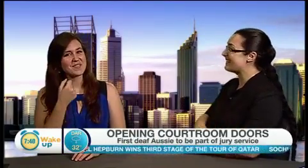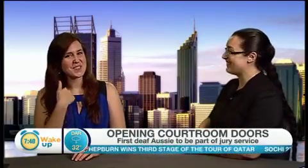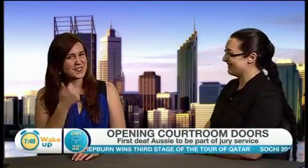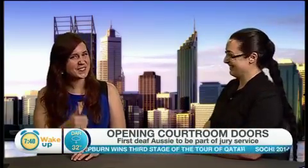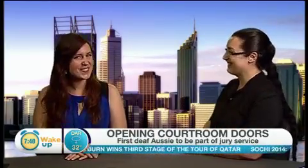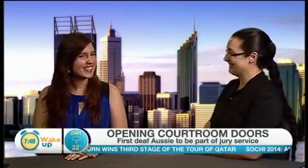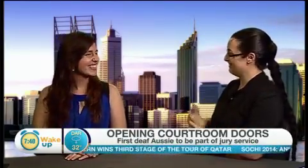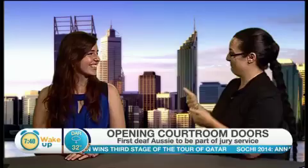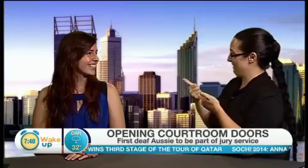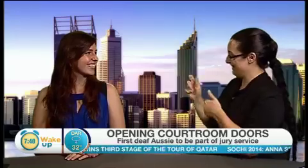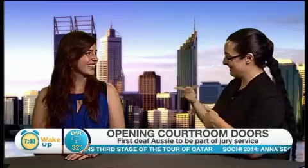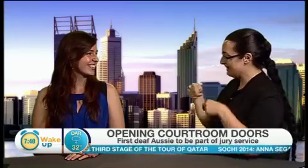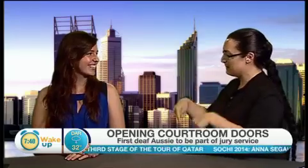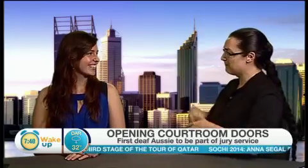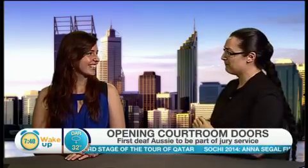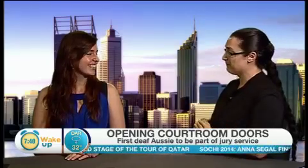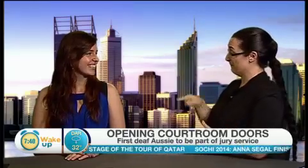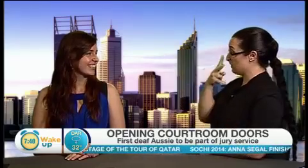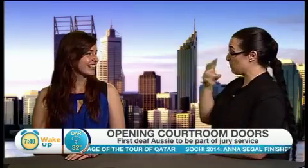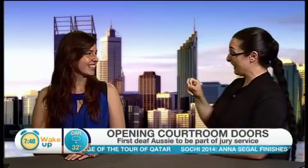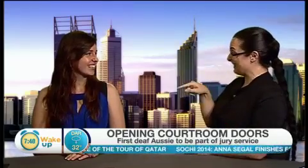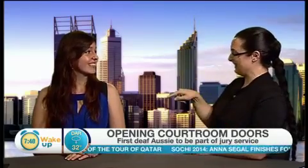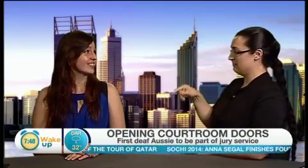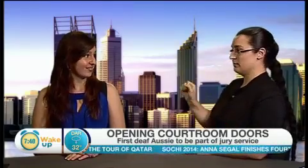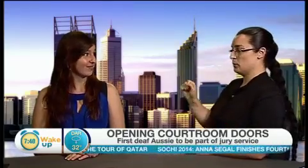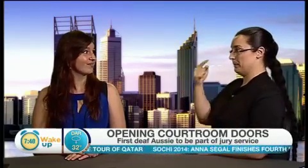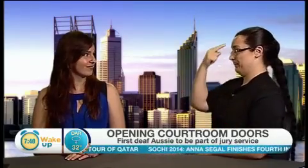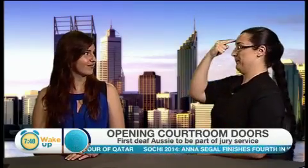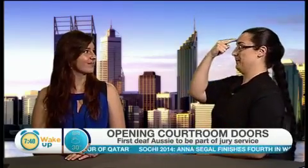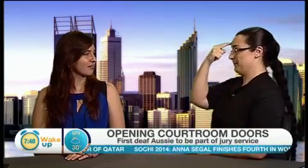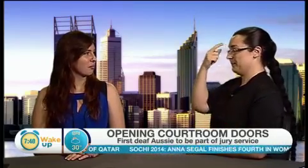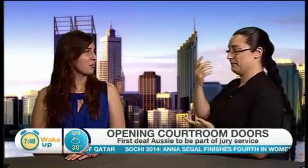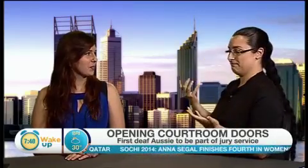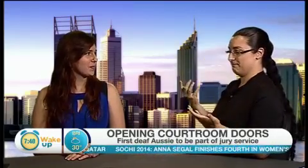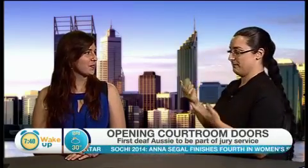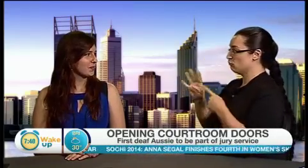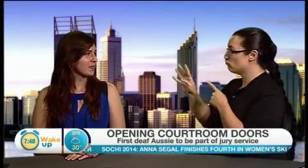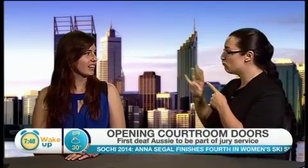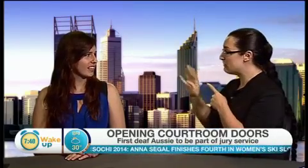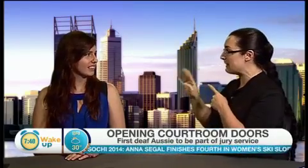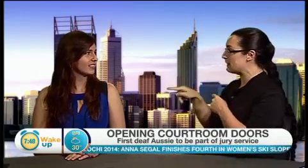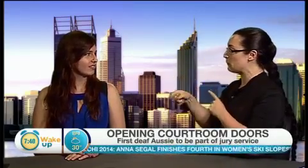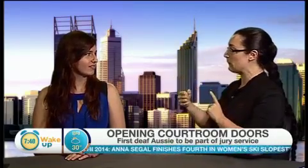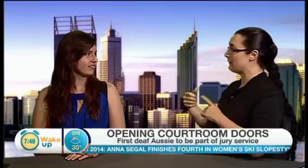great to have you both. You are only 20 years old - what was it about doing jury duty that made you feel quite passionate about getting